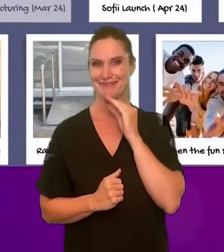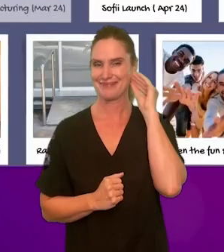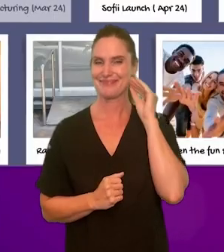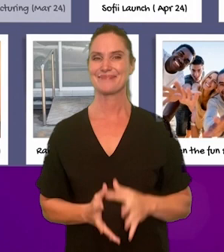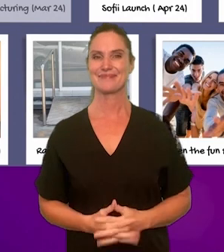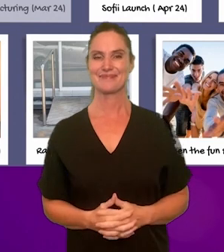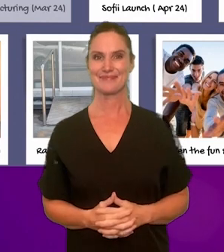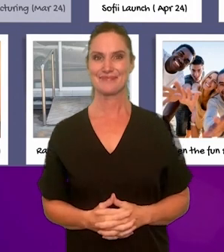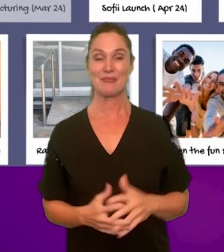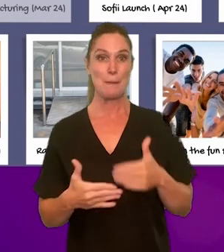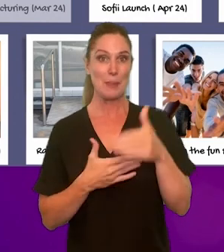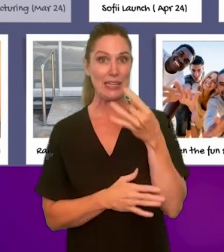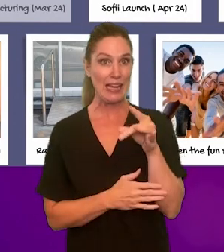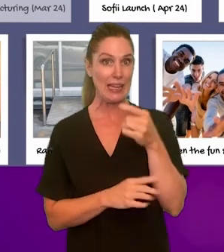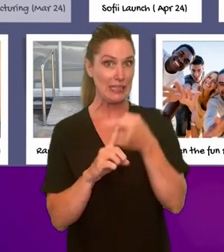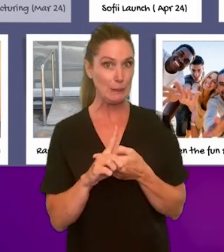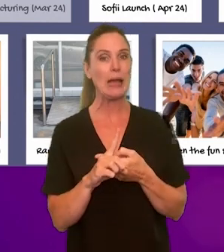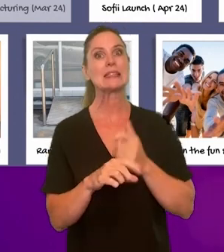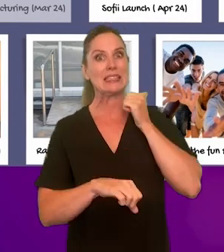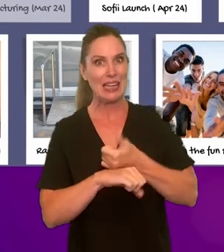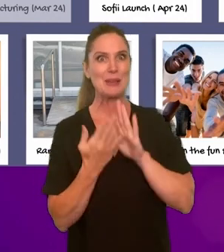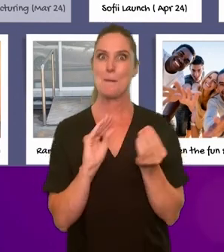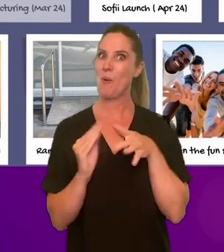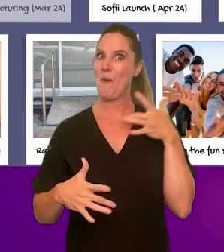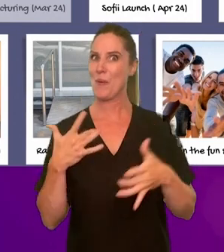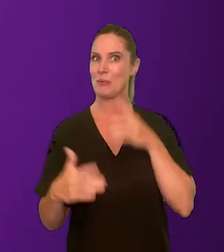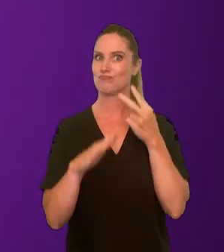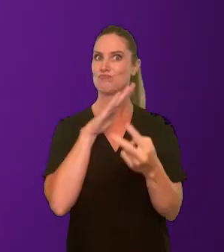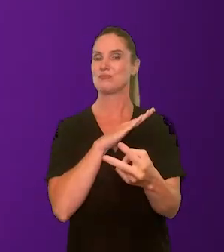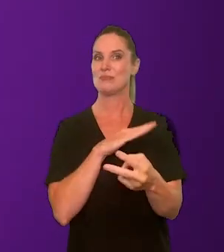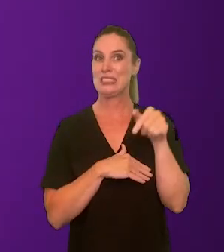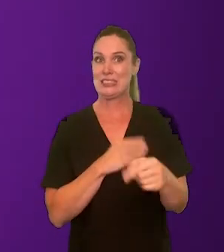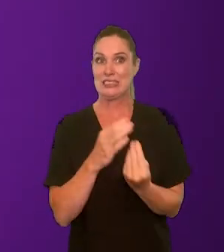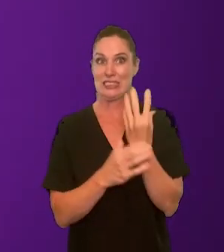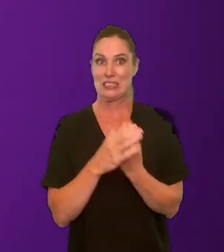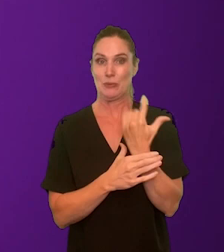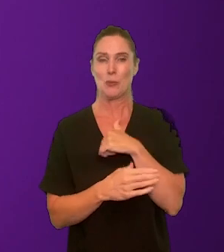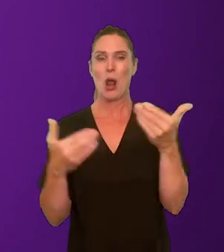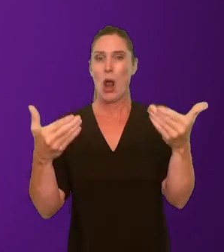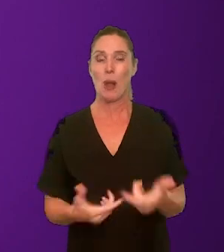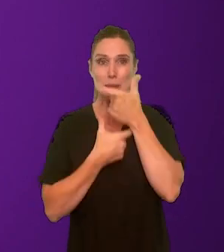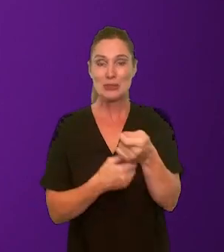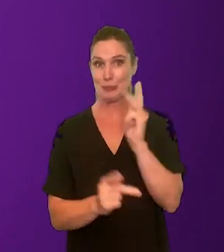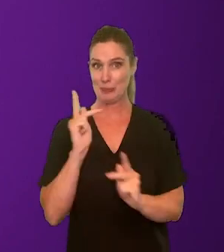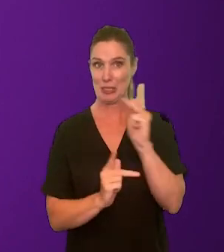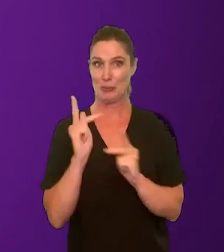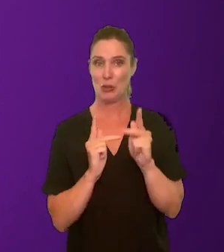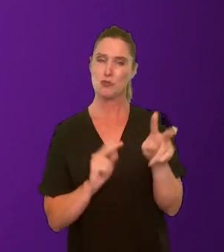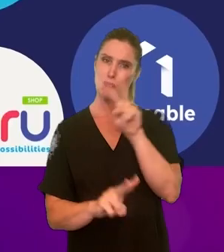But the next 18 months is set to be even more exciting. This spring, we're welcoming interested parties to evaluate our hardware